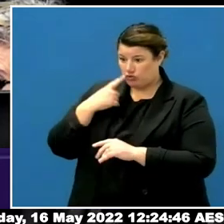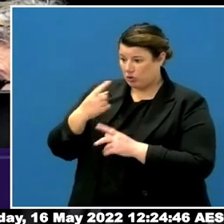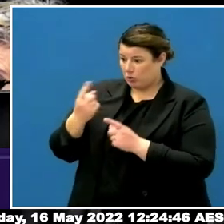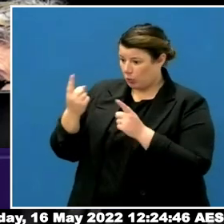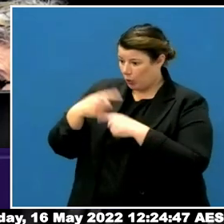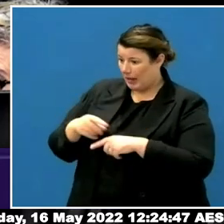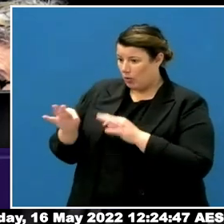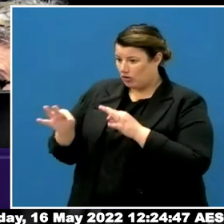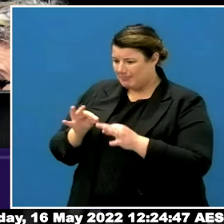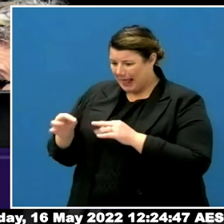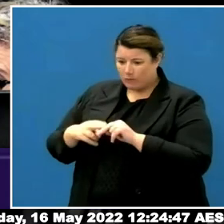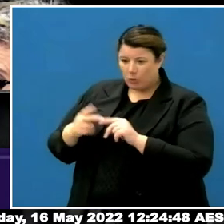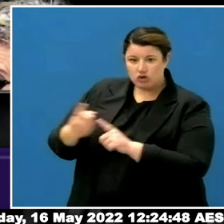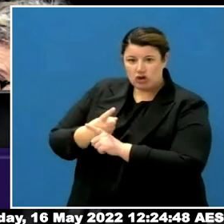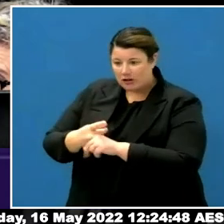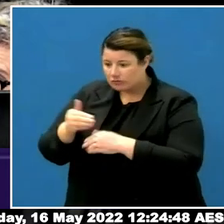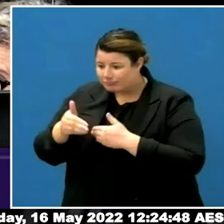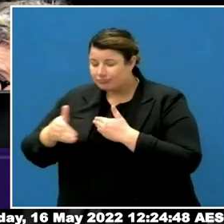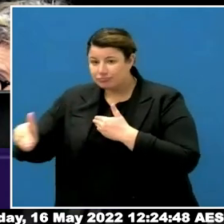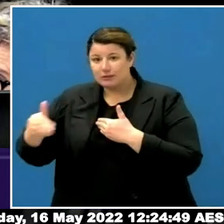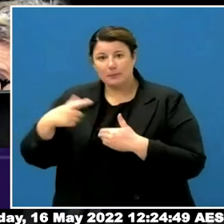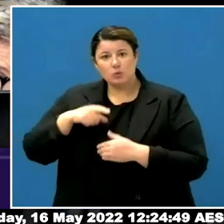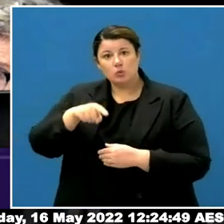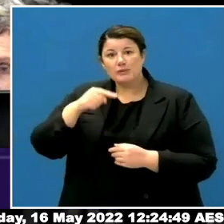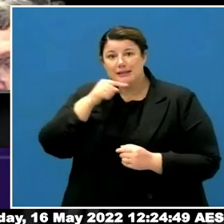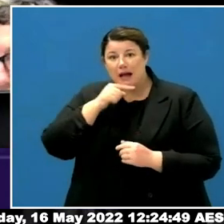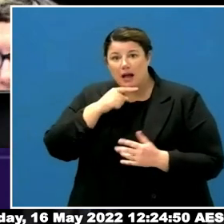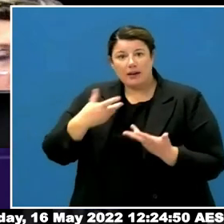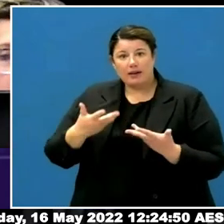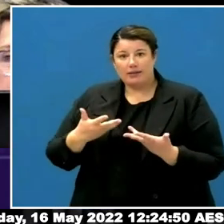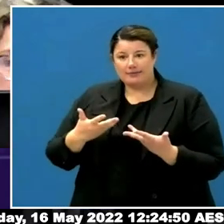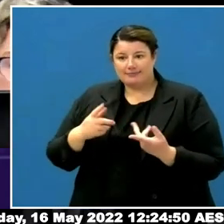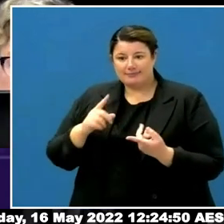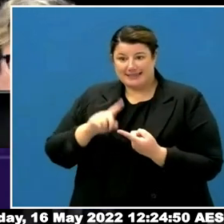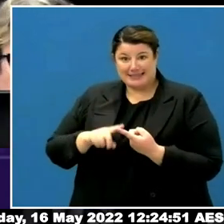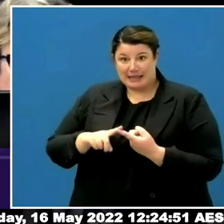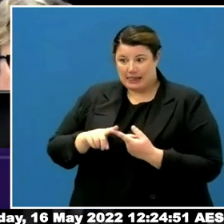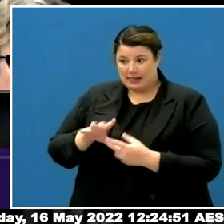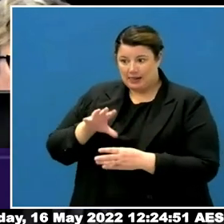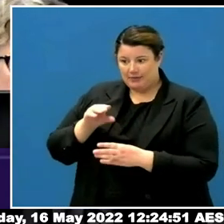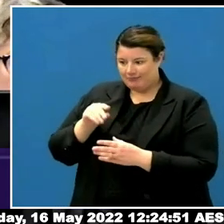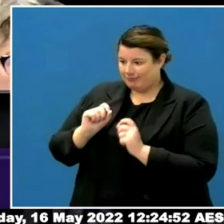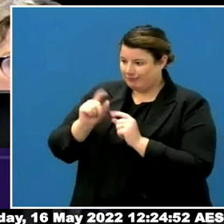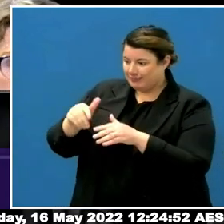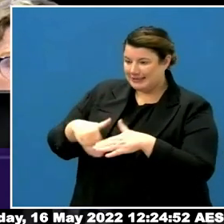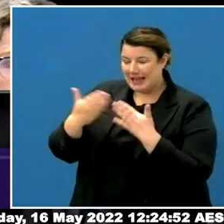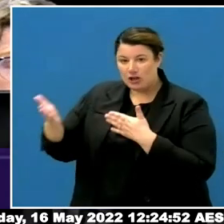Yes. MR FOGARTY: Because Jason remained still part of the day program as part of his NDIS funding? SALLY: Yes.